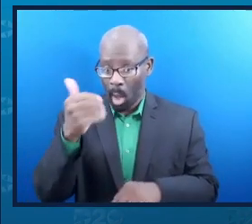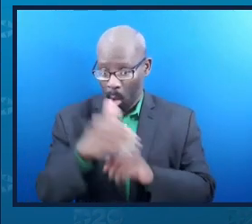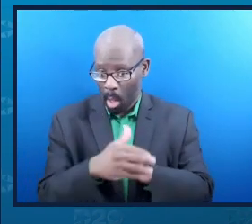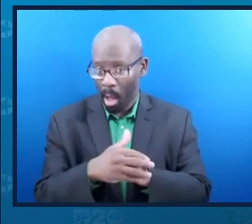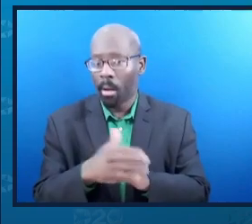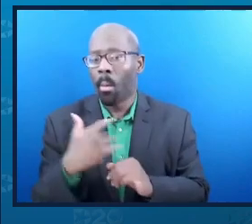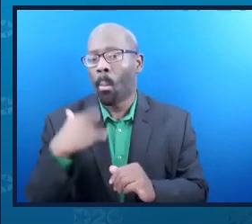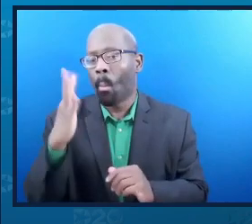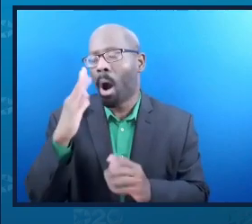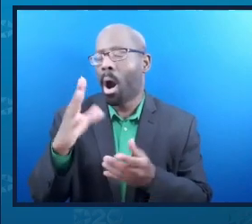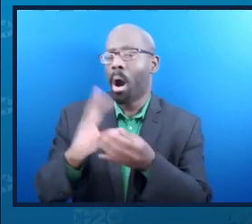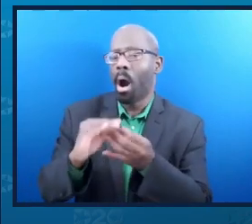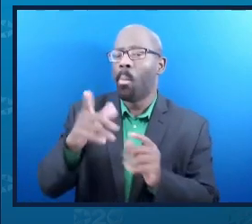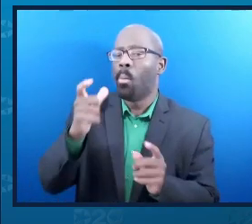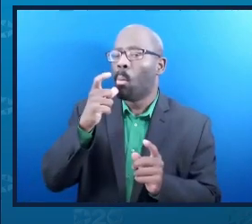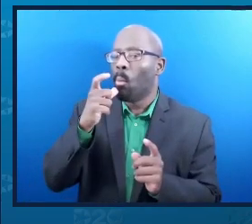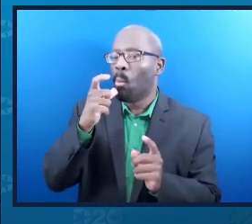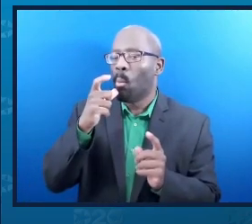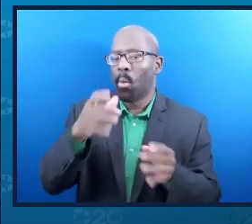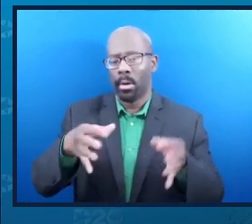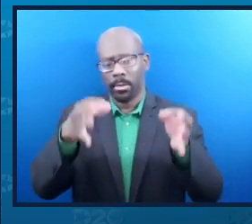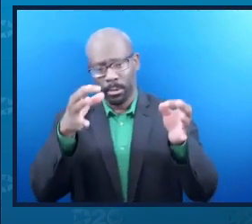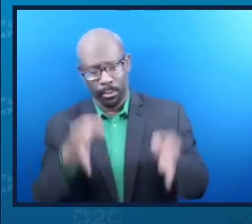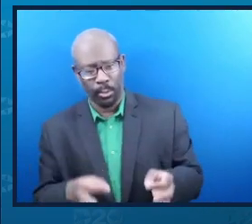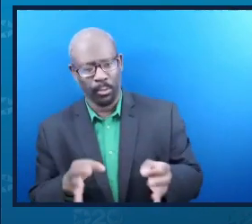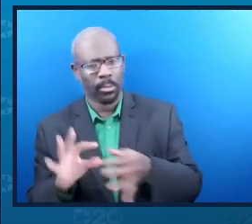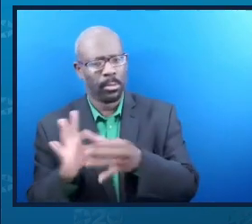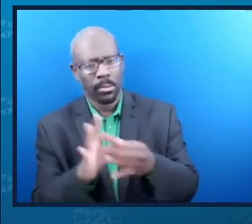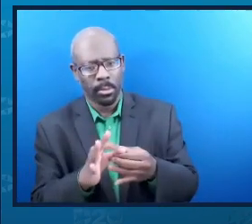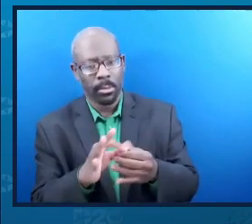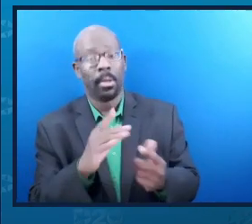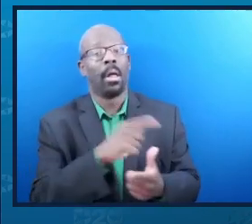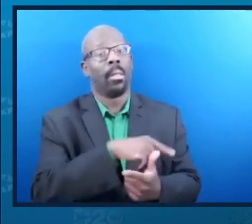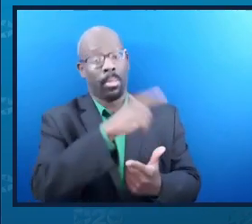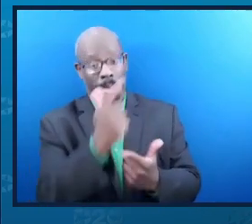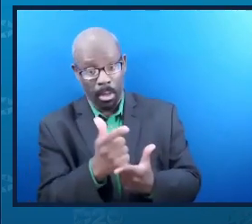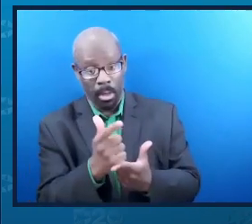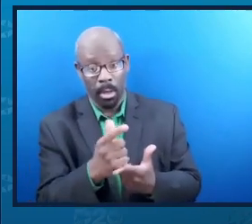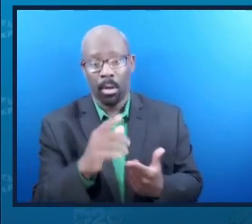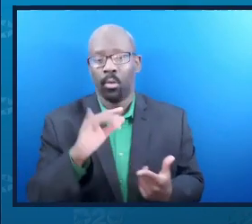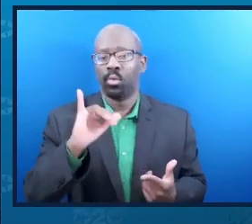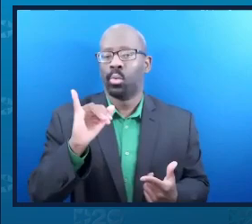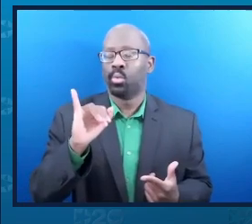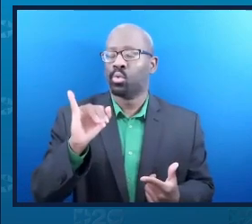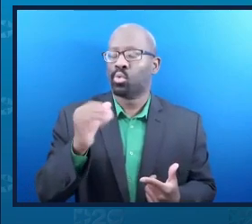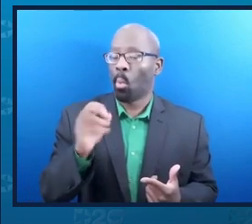ALL OF US. FINALLY, JOE BIDEN WILL OFFICIALLY ACCEPT THE NOMINATION FOR PRESIDENT.